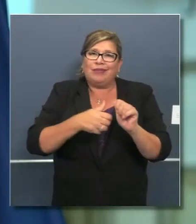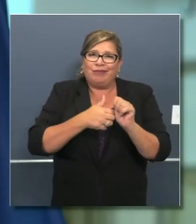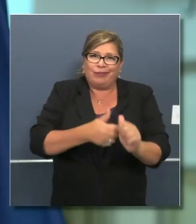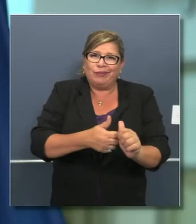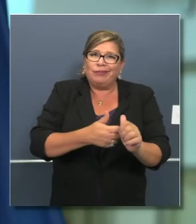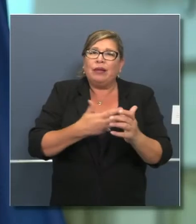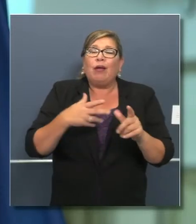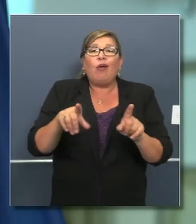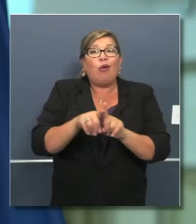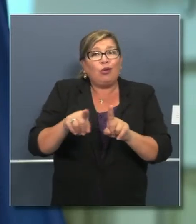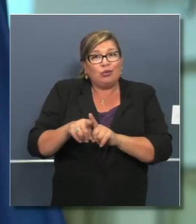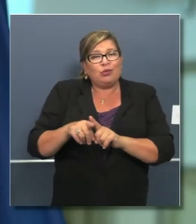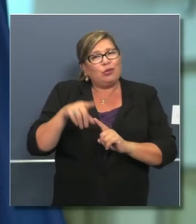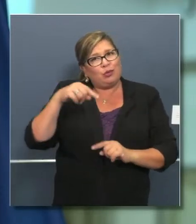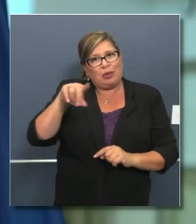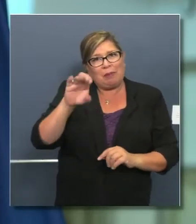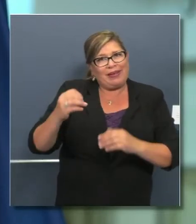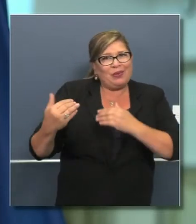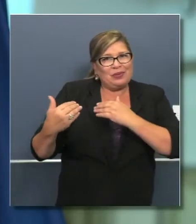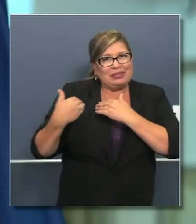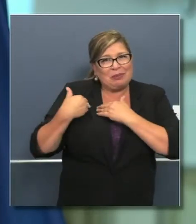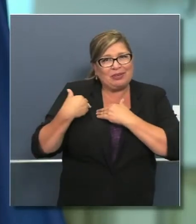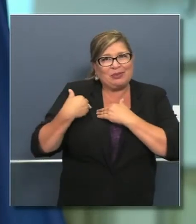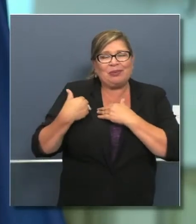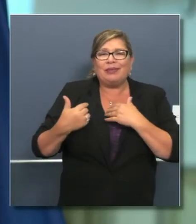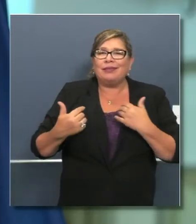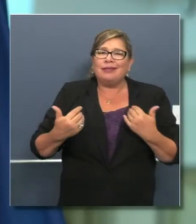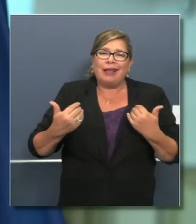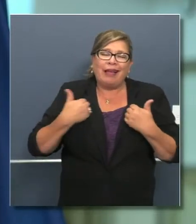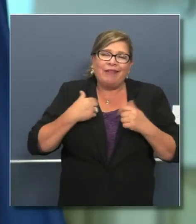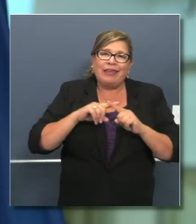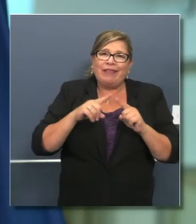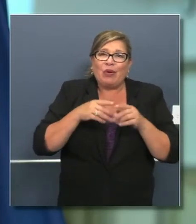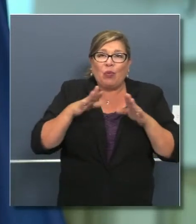enforce that through a regulatory structure there are many other mechanisms and of course